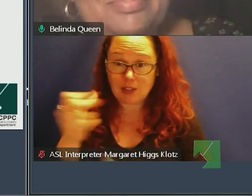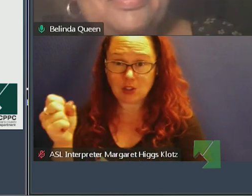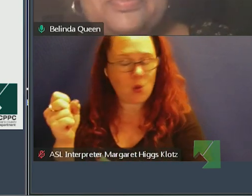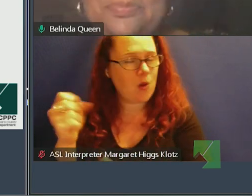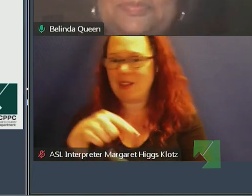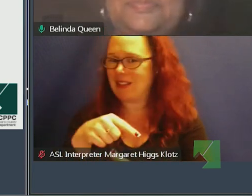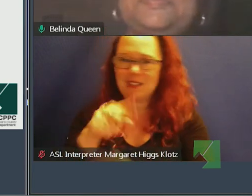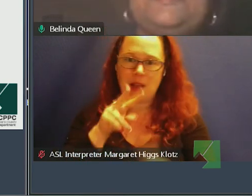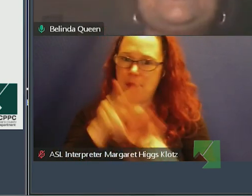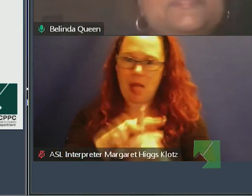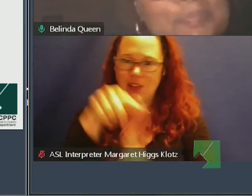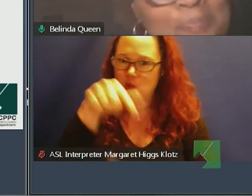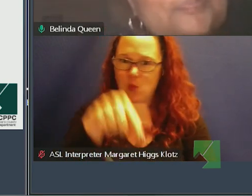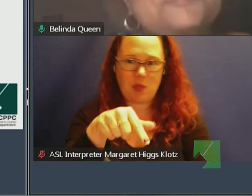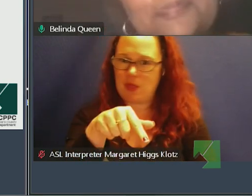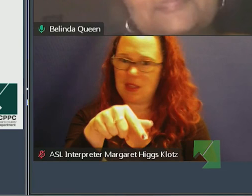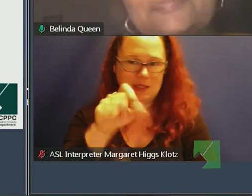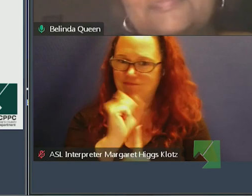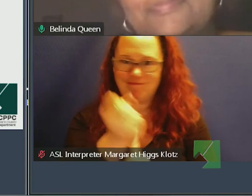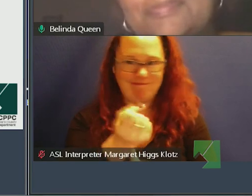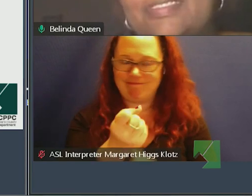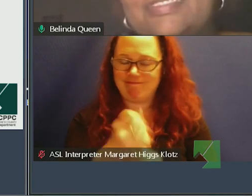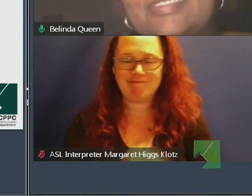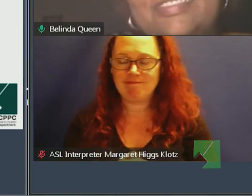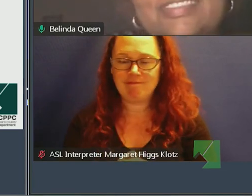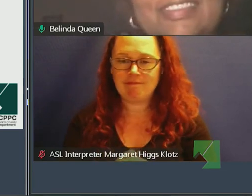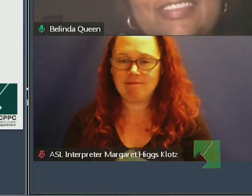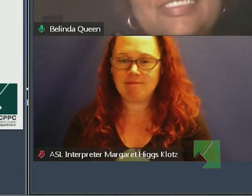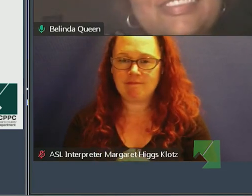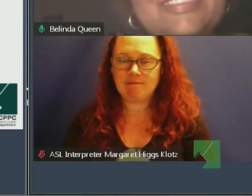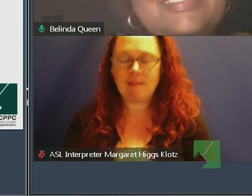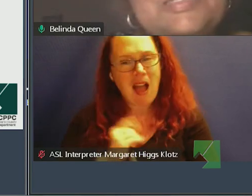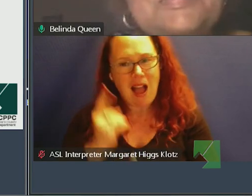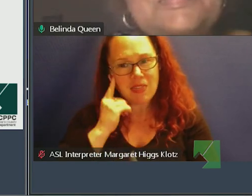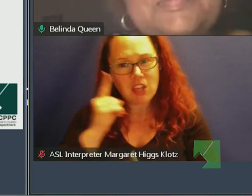That's not something that the planning board does. I think you're, you're talking about a whole boatload of different entities